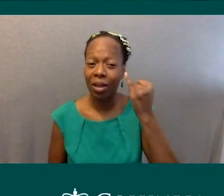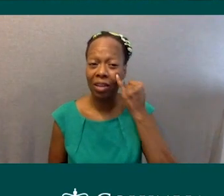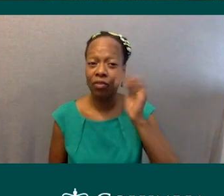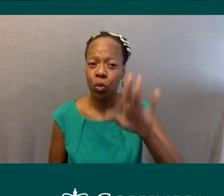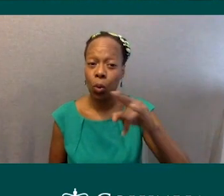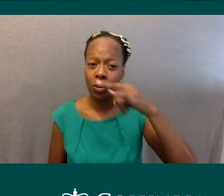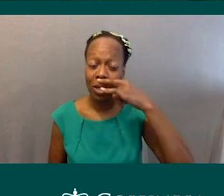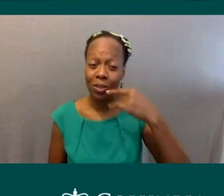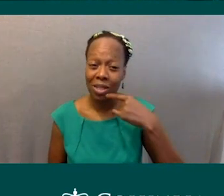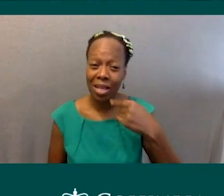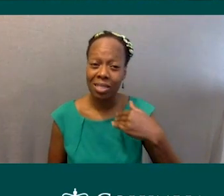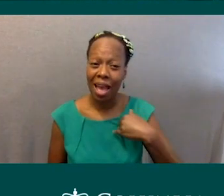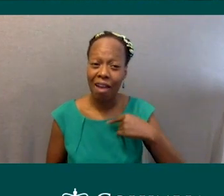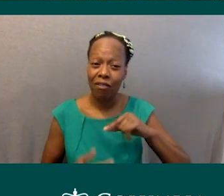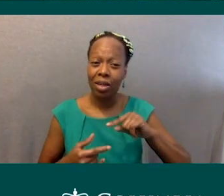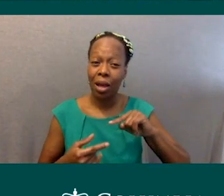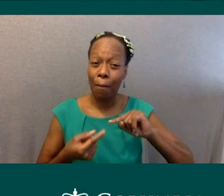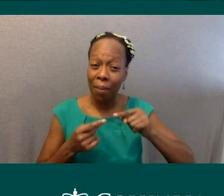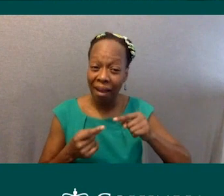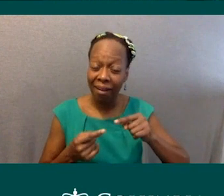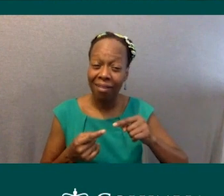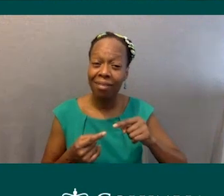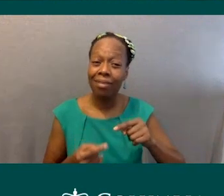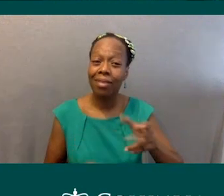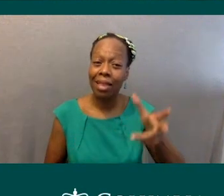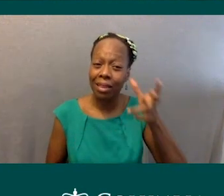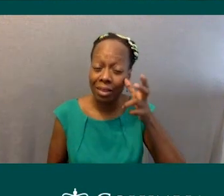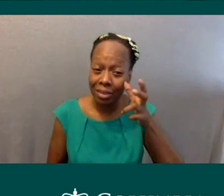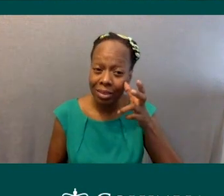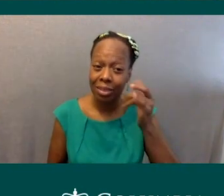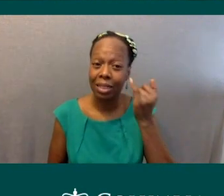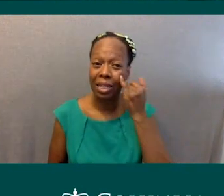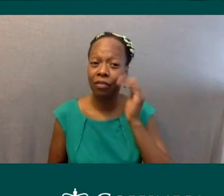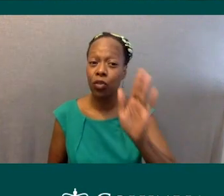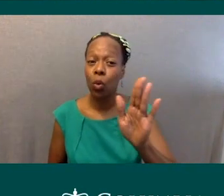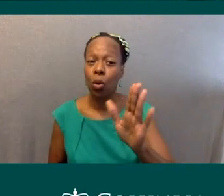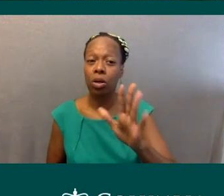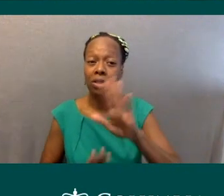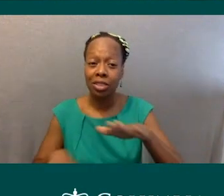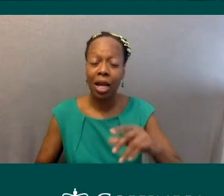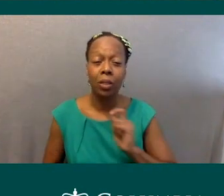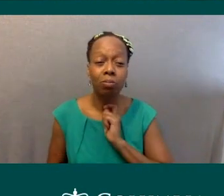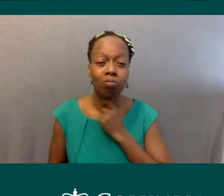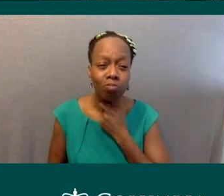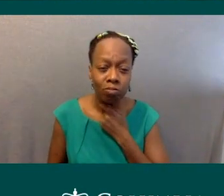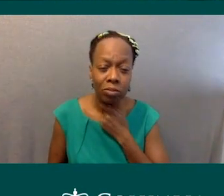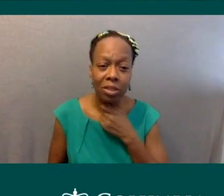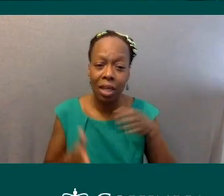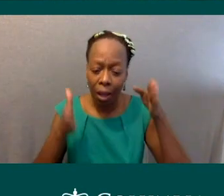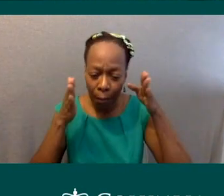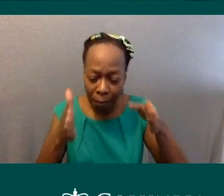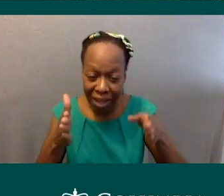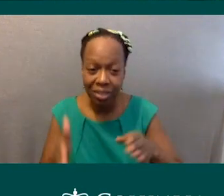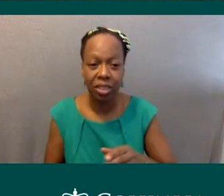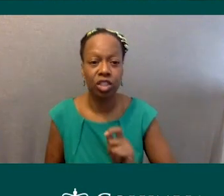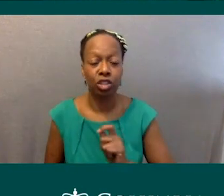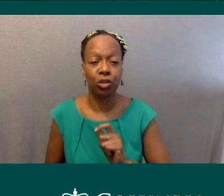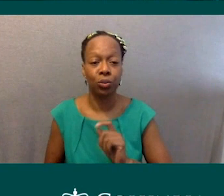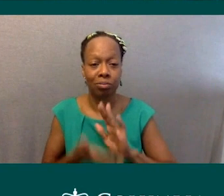If a child is nonverbal, look at those nonverbal cues, are they more tense? Is their face grimacing? Are they not sleeping well?